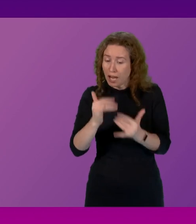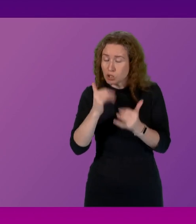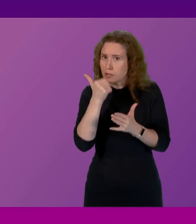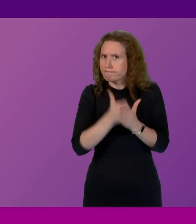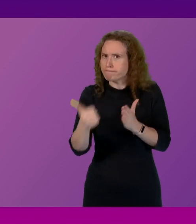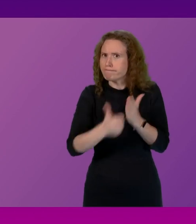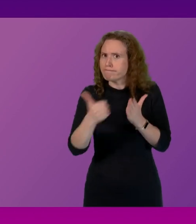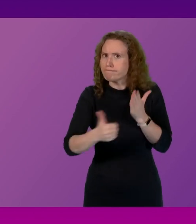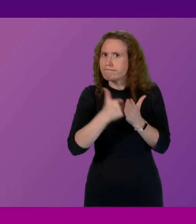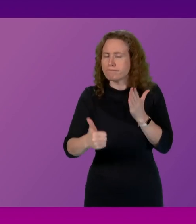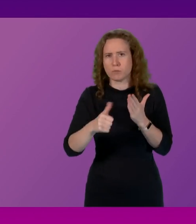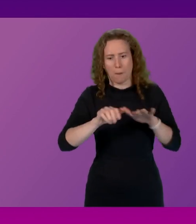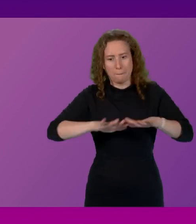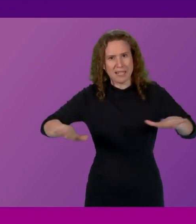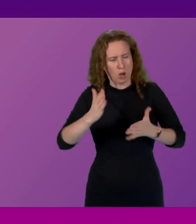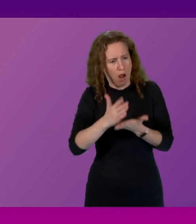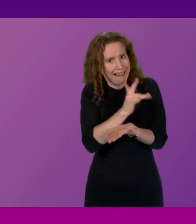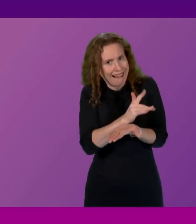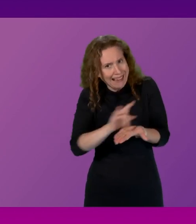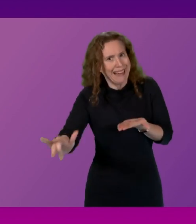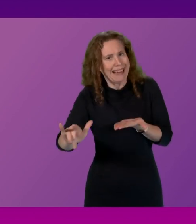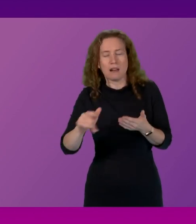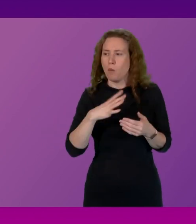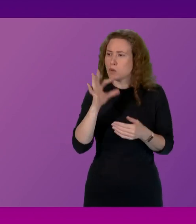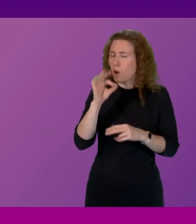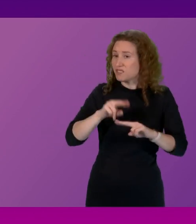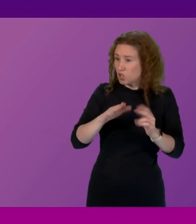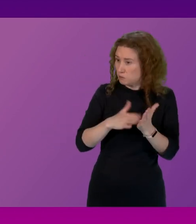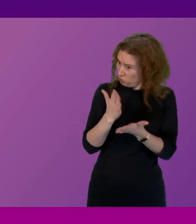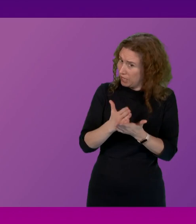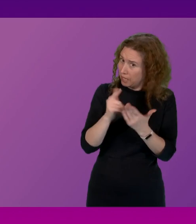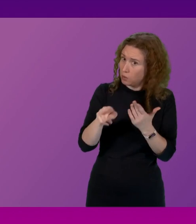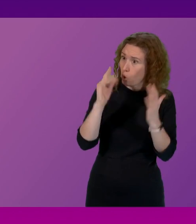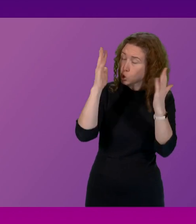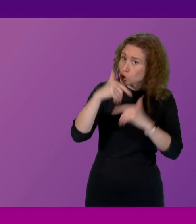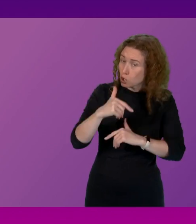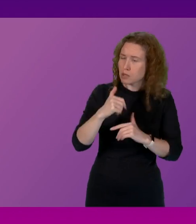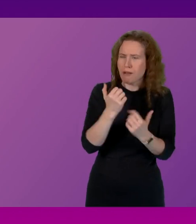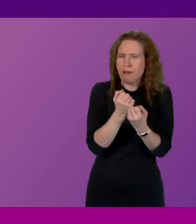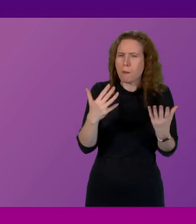In addition, is the First Minister as concerned as I am about the number of community swimming